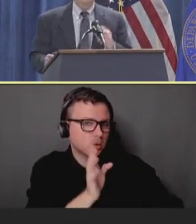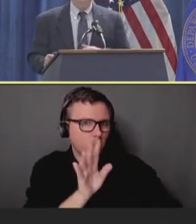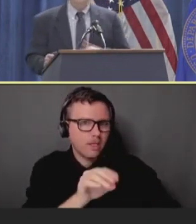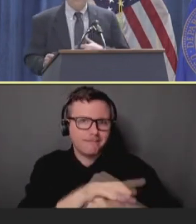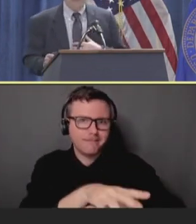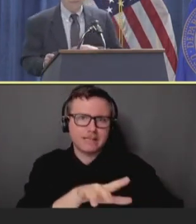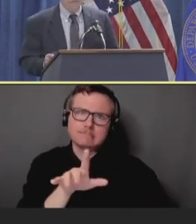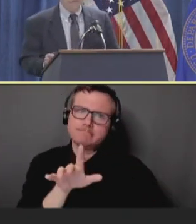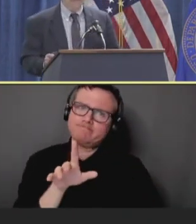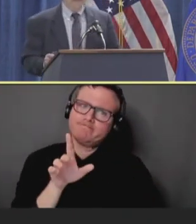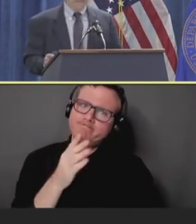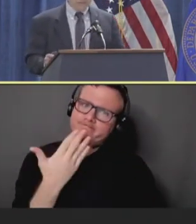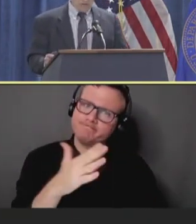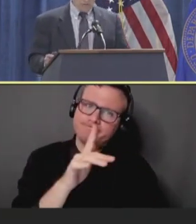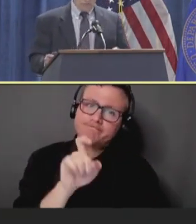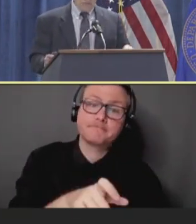Let me just end by saying this.